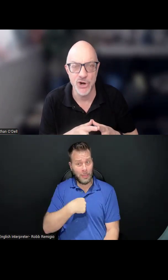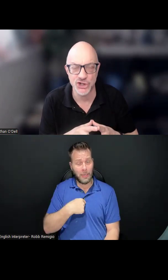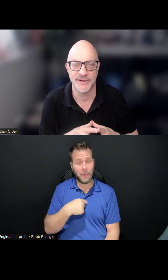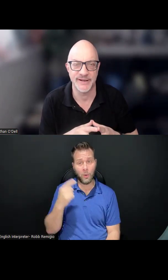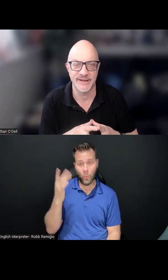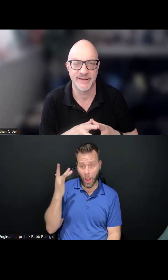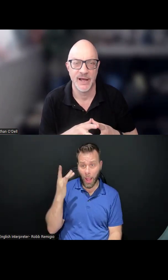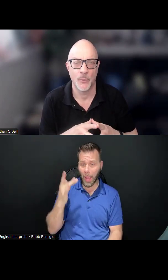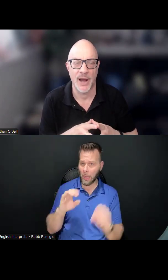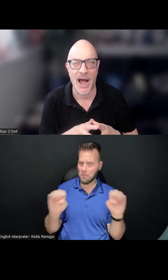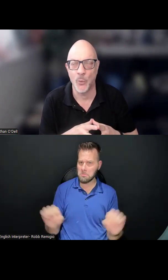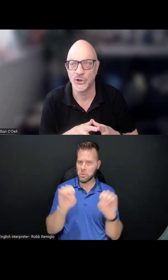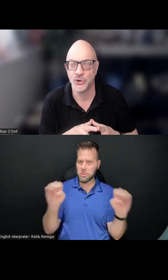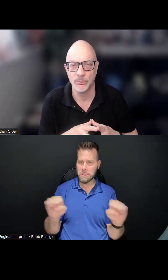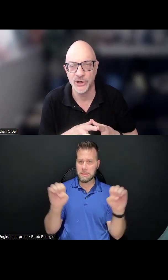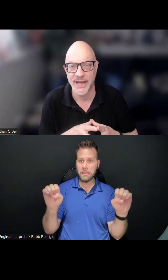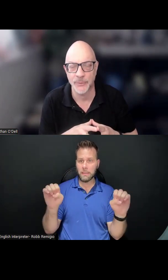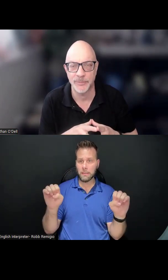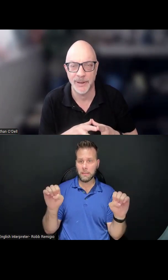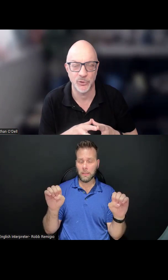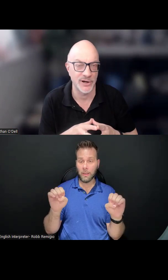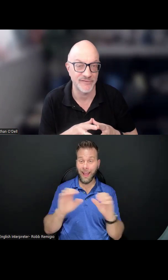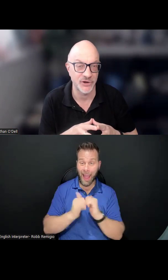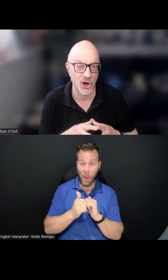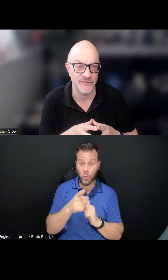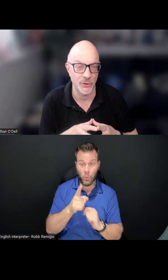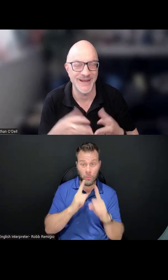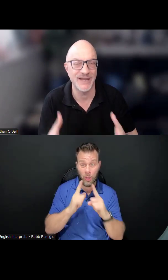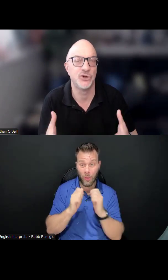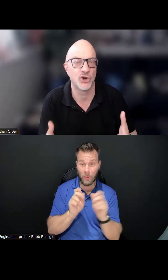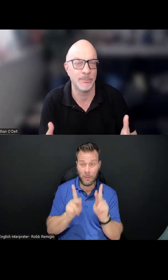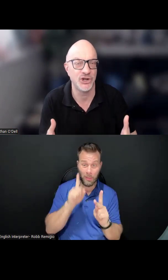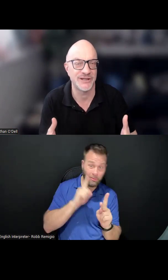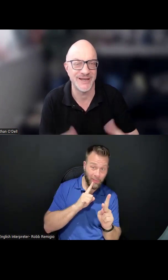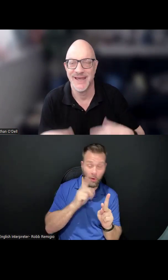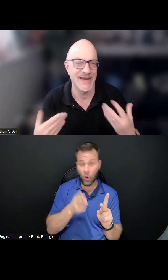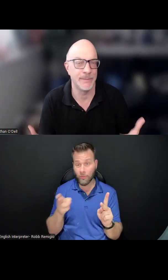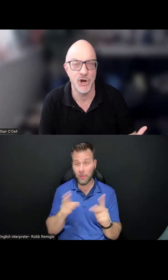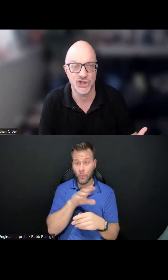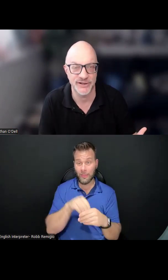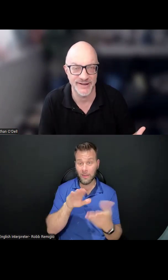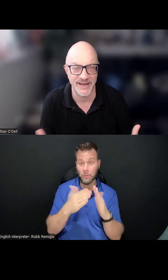if you ask me when it comes to emergencies, how will you communicate with people who are deaf and hard of hearing in your